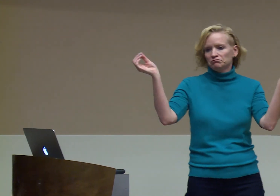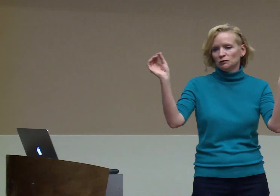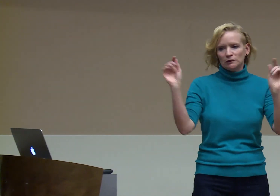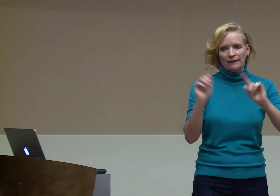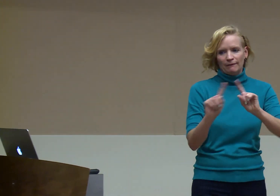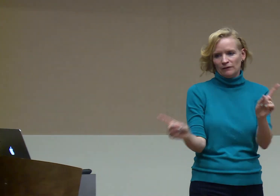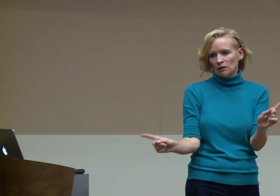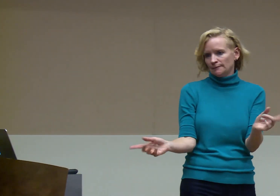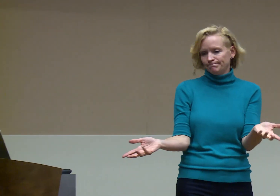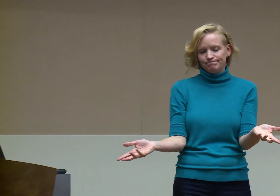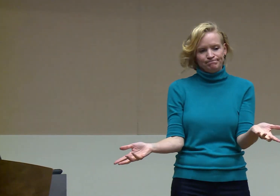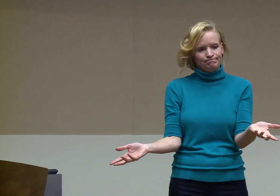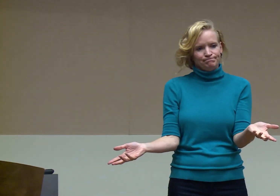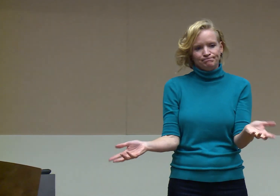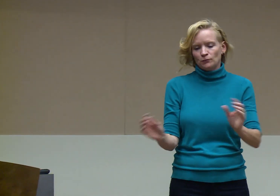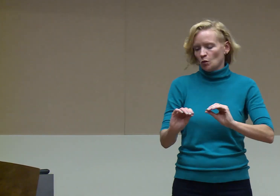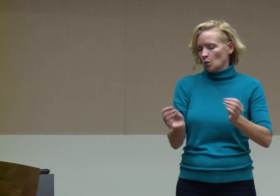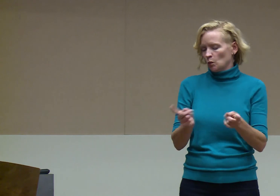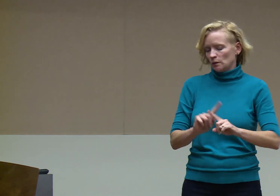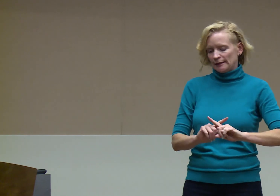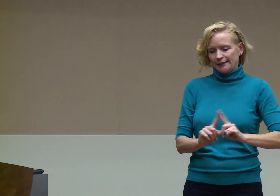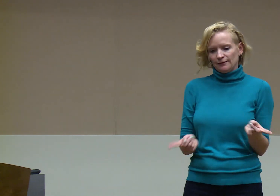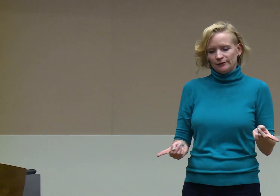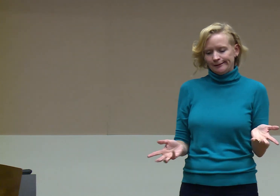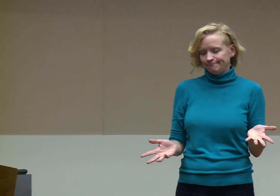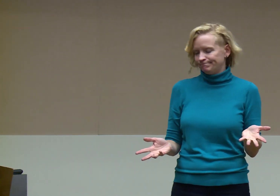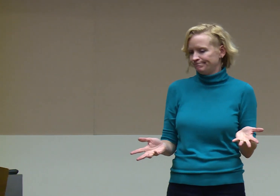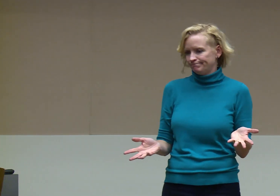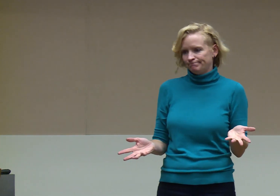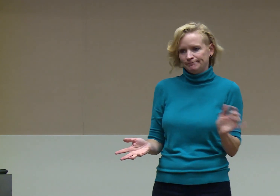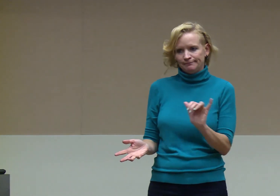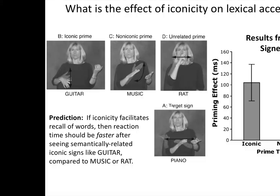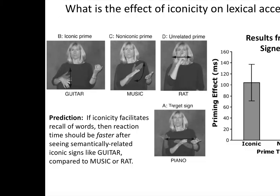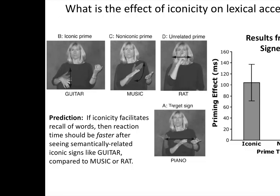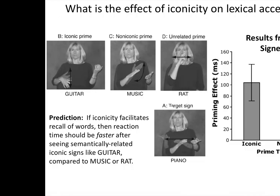versus one that's not iconic. And there was no difference.